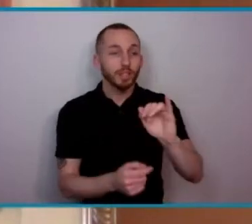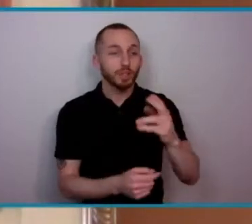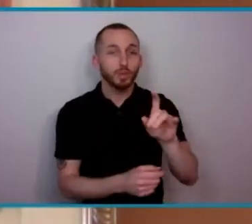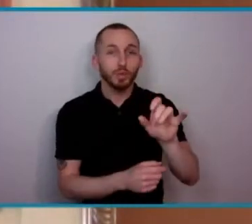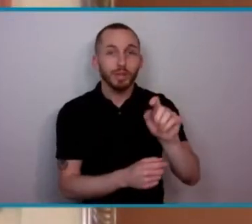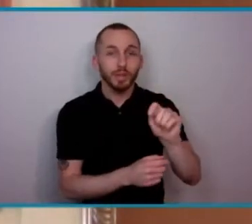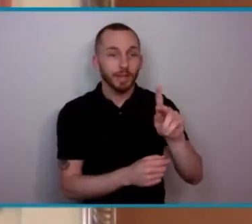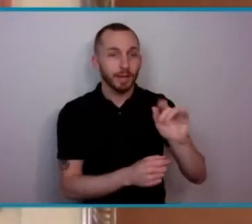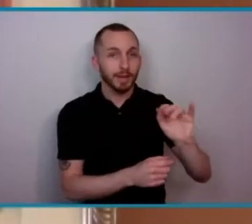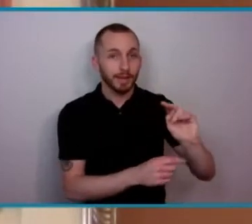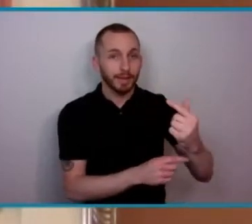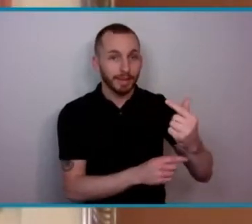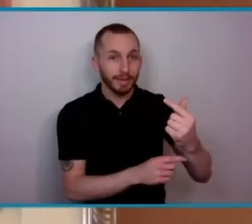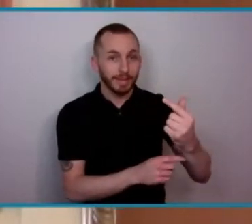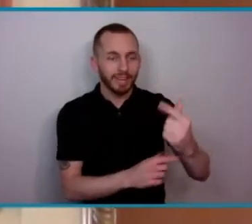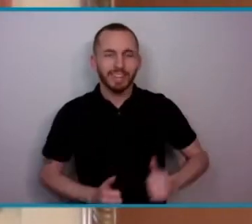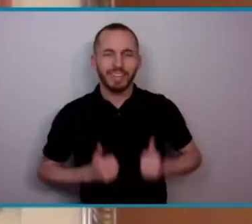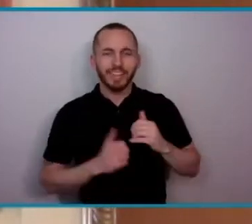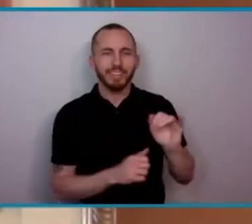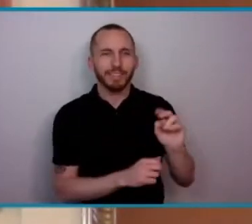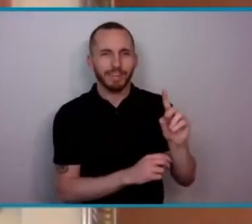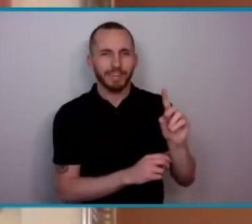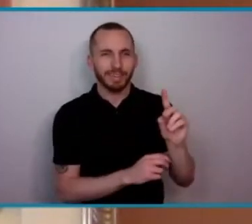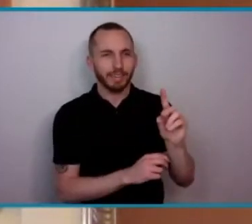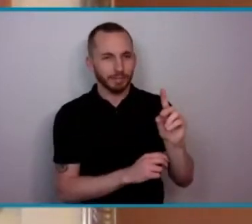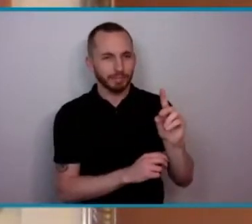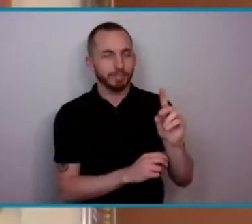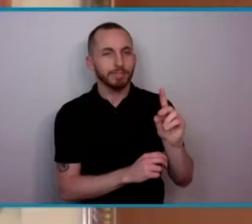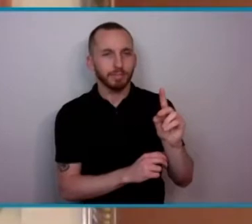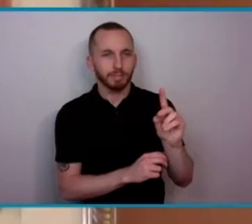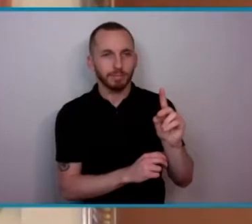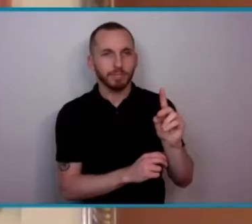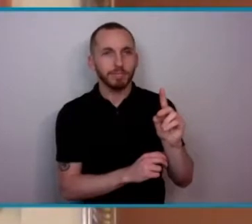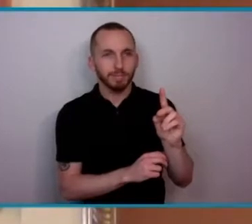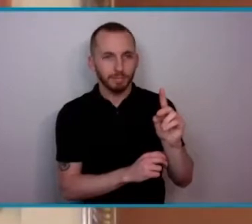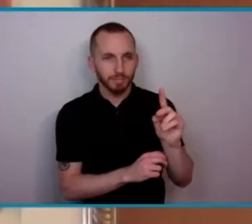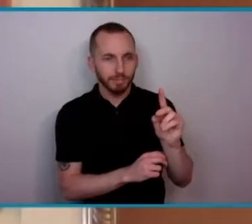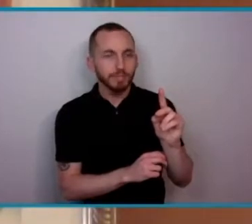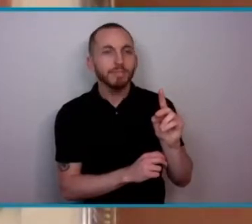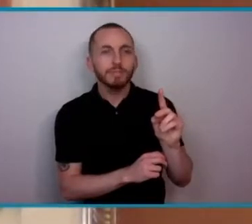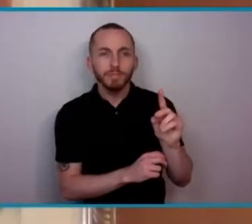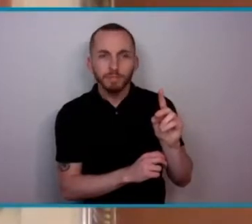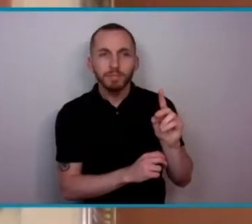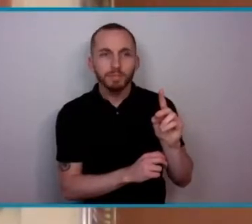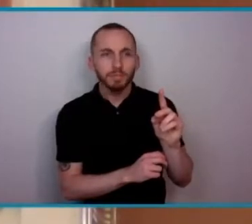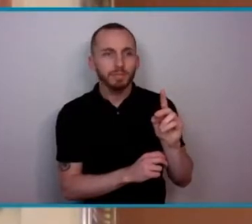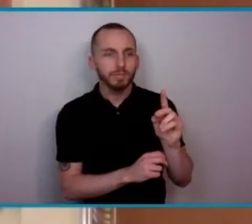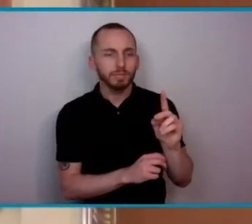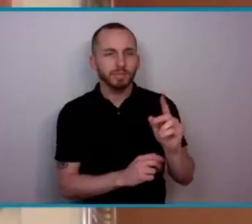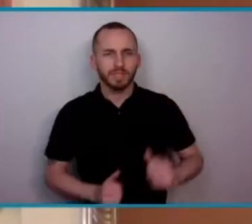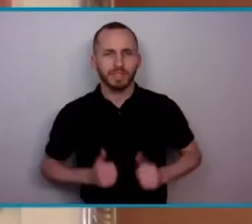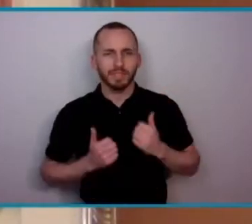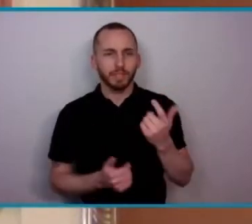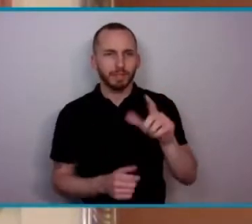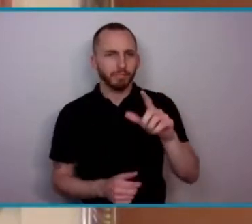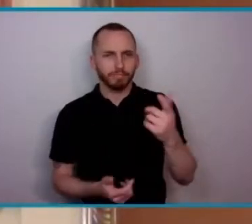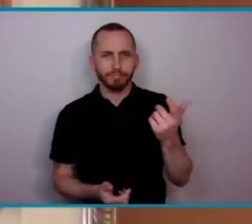The Chair of Neurology there, Bob Pascuzzi, is someone I knew for about 20 years. We had been on a national panel together.